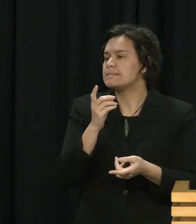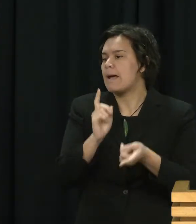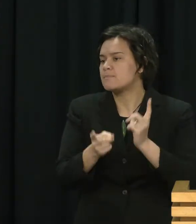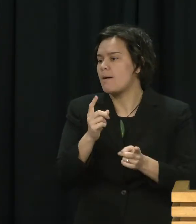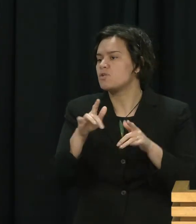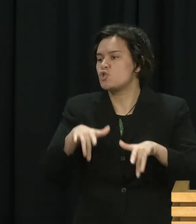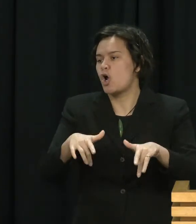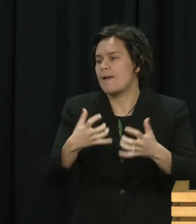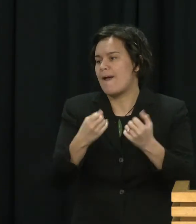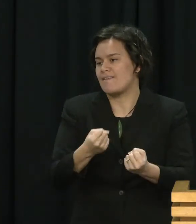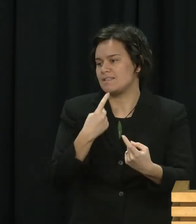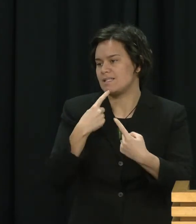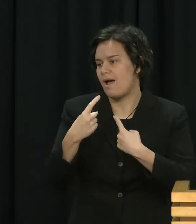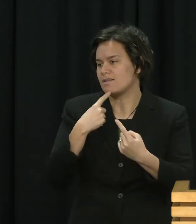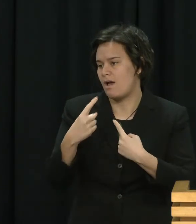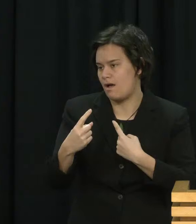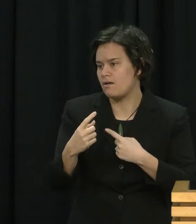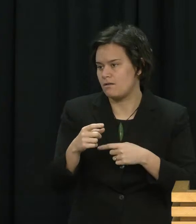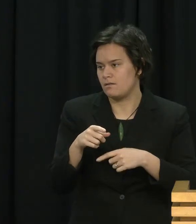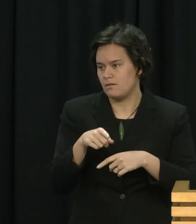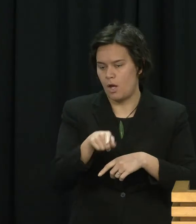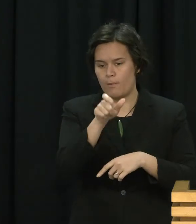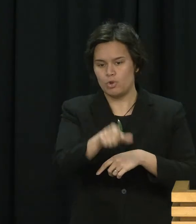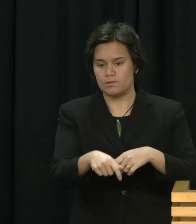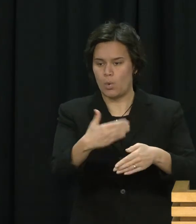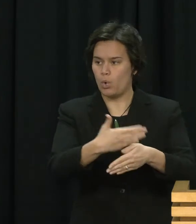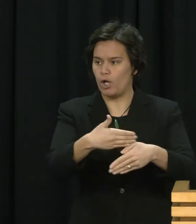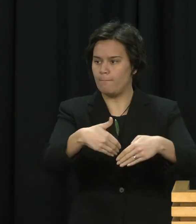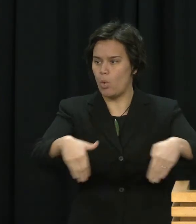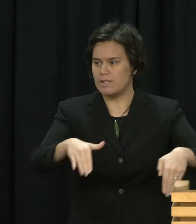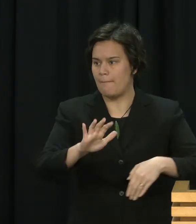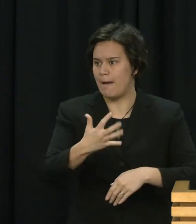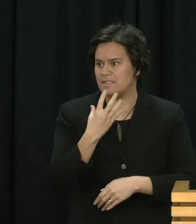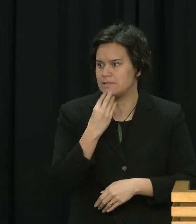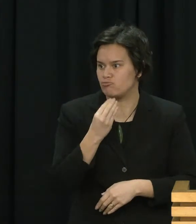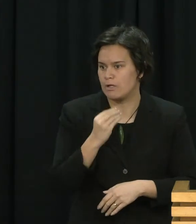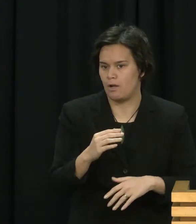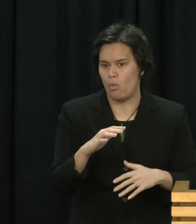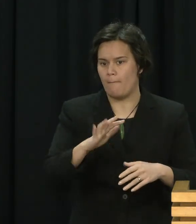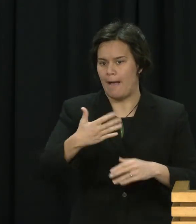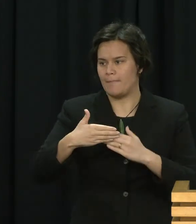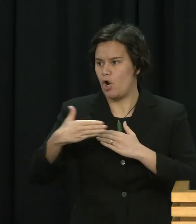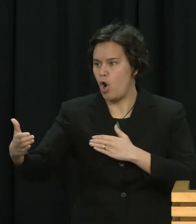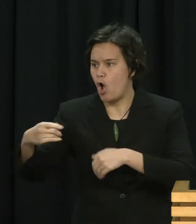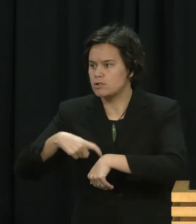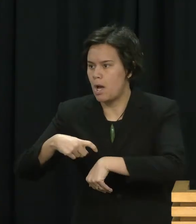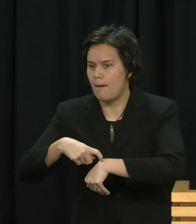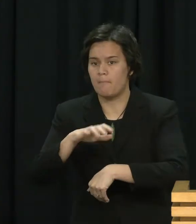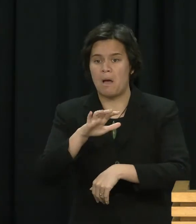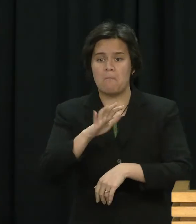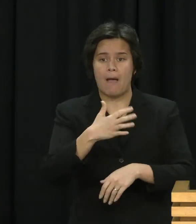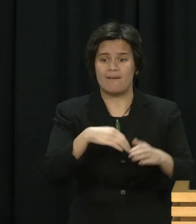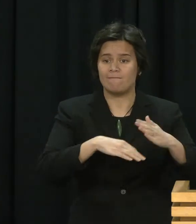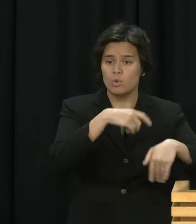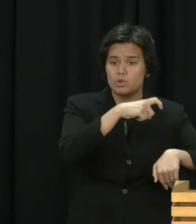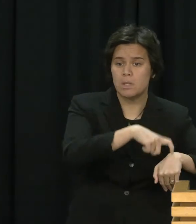working at the border, we'd like you to get vaccinated. As I said, we don't always have the data to determine exactly when